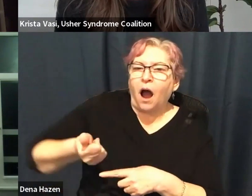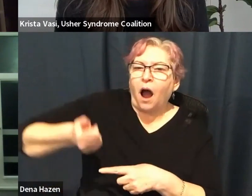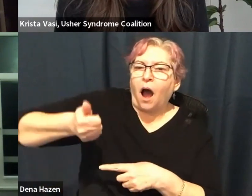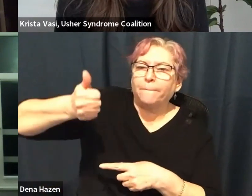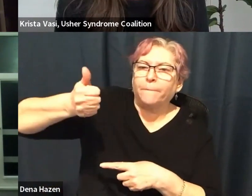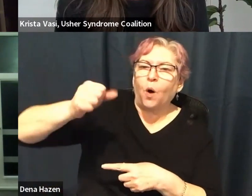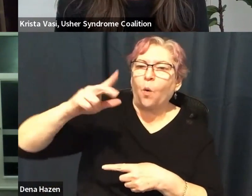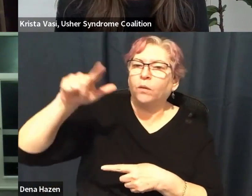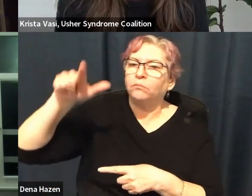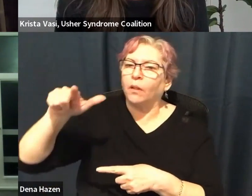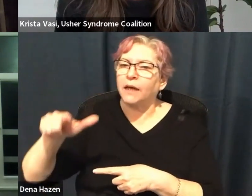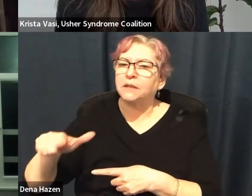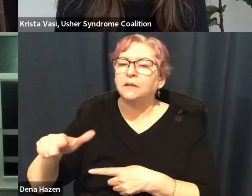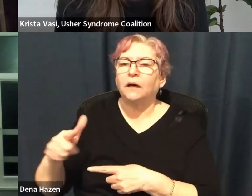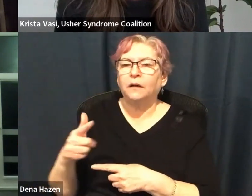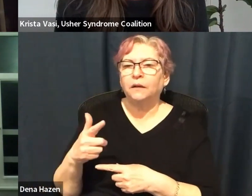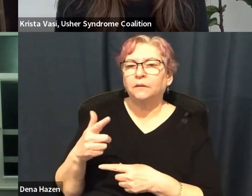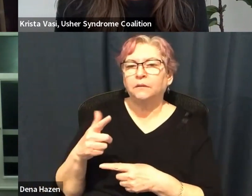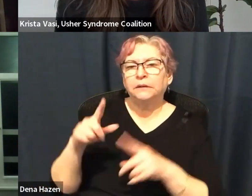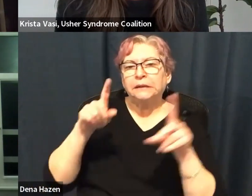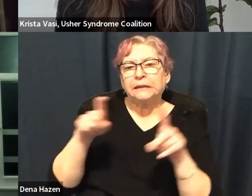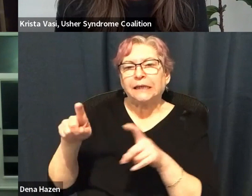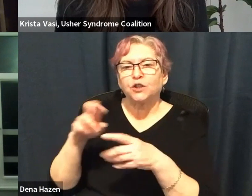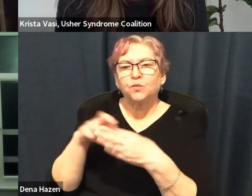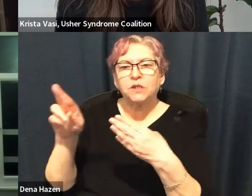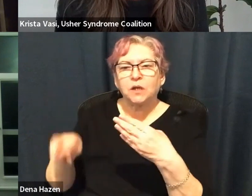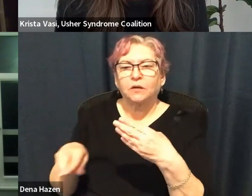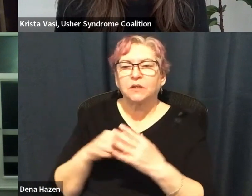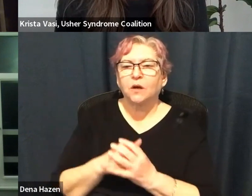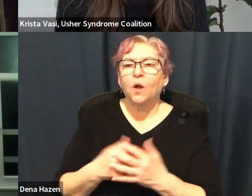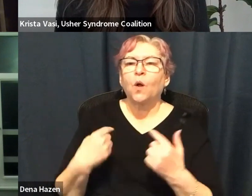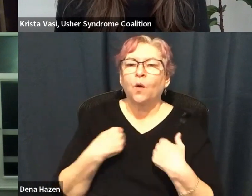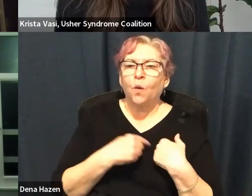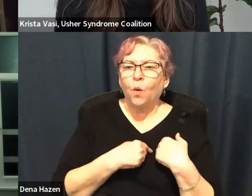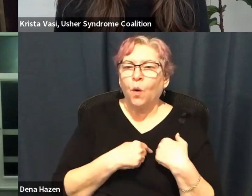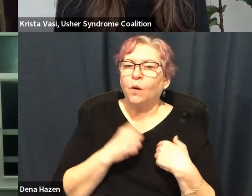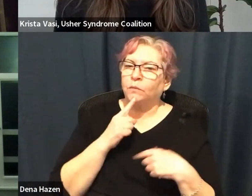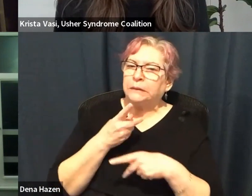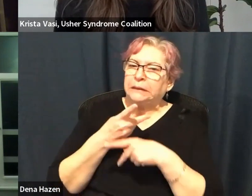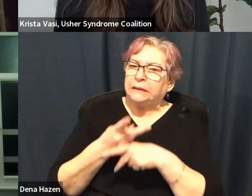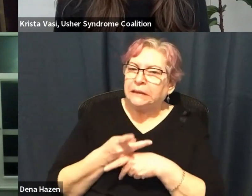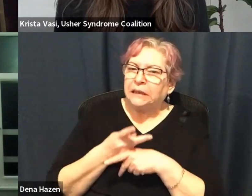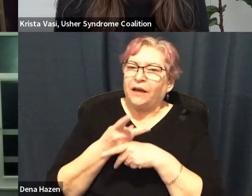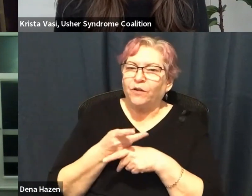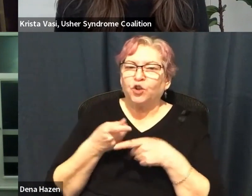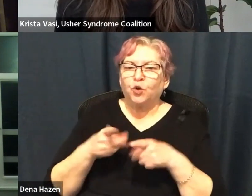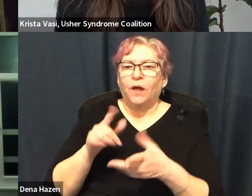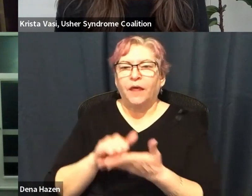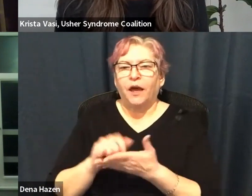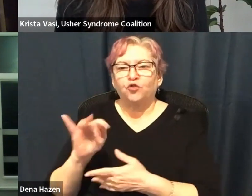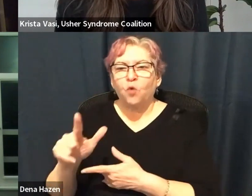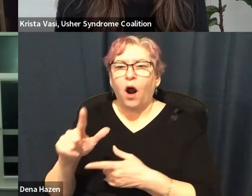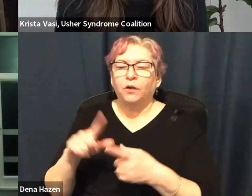lower test results. So we are always careful in the trial to ask for,